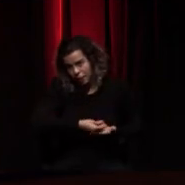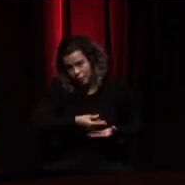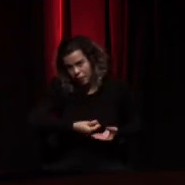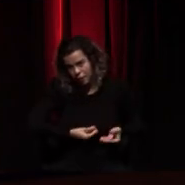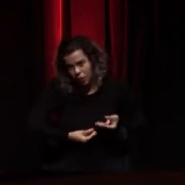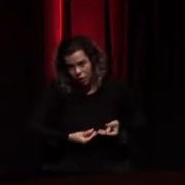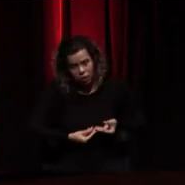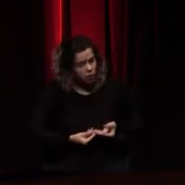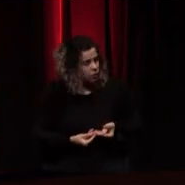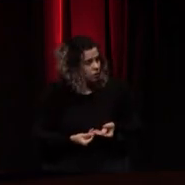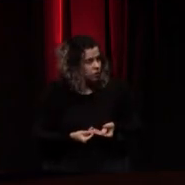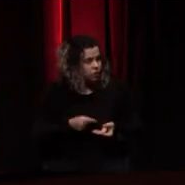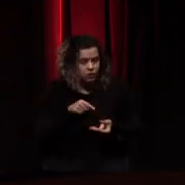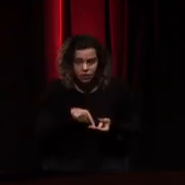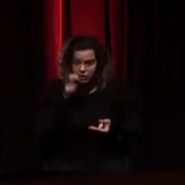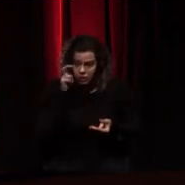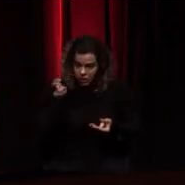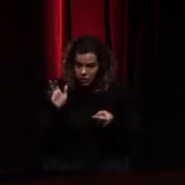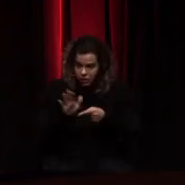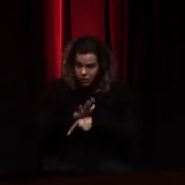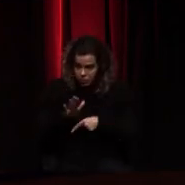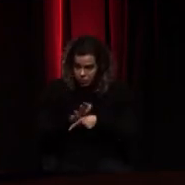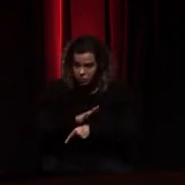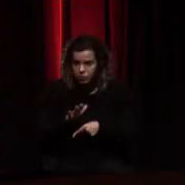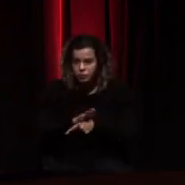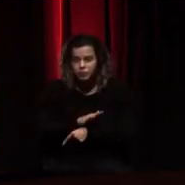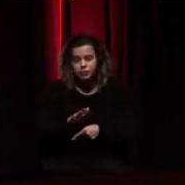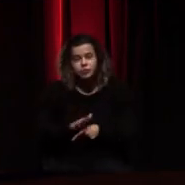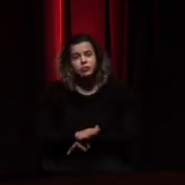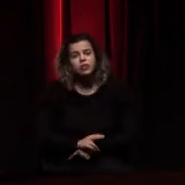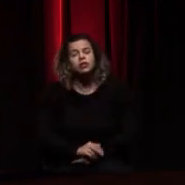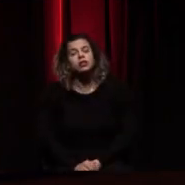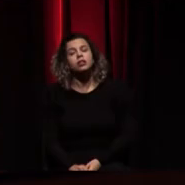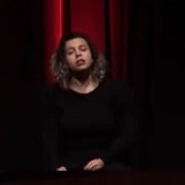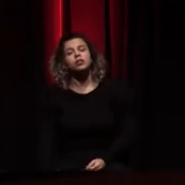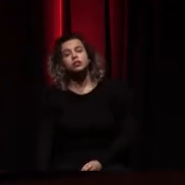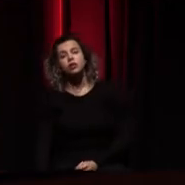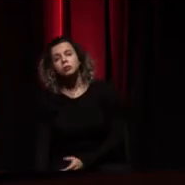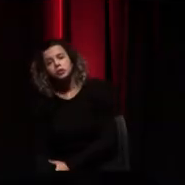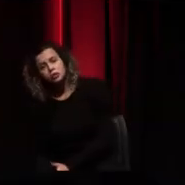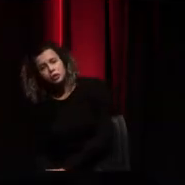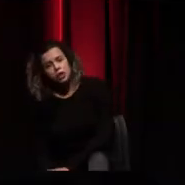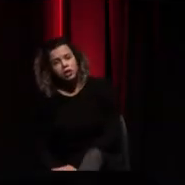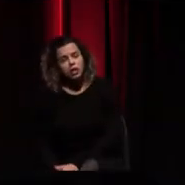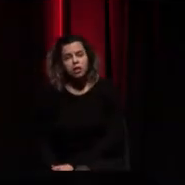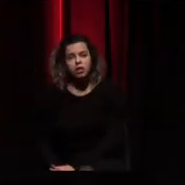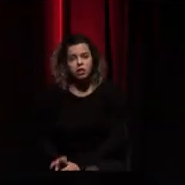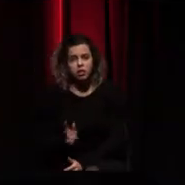All of them quite intelligent, and some very incisive.